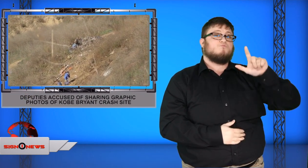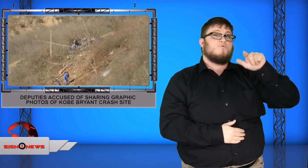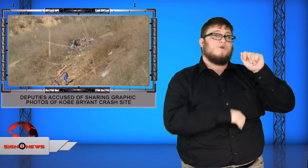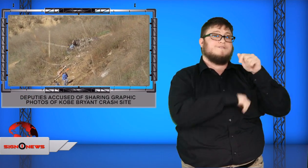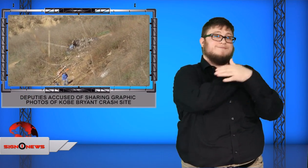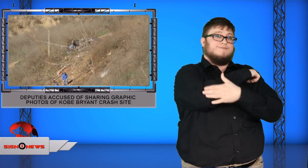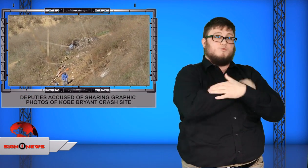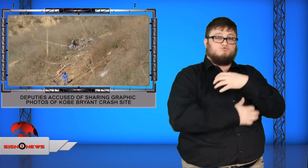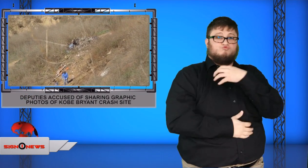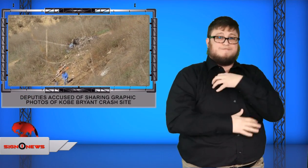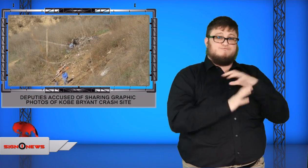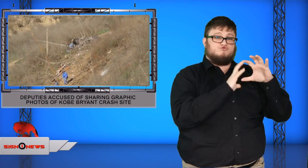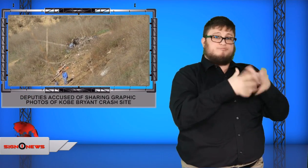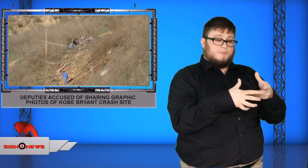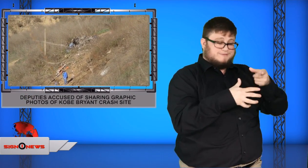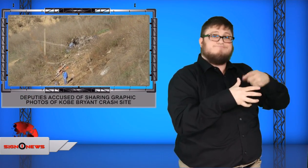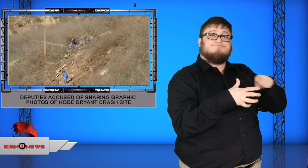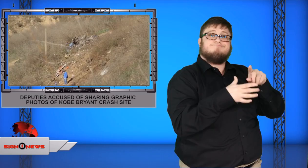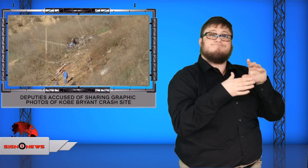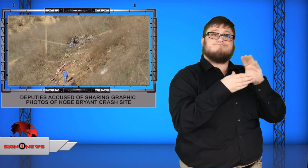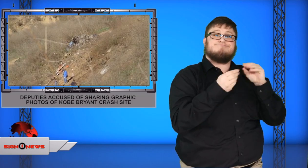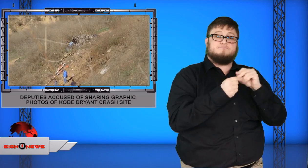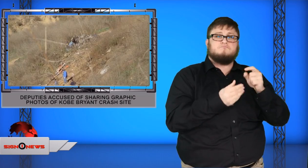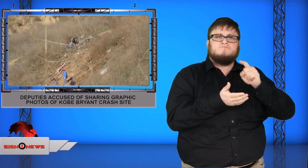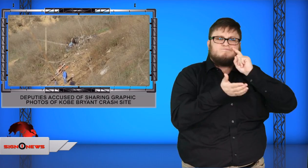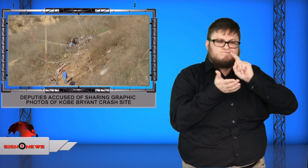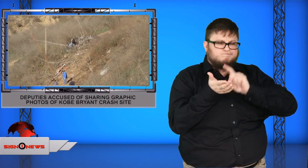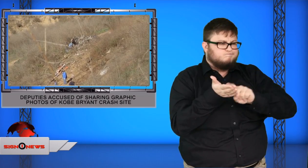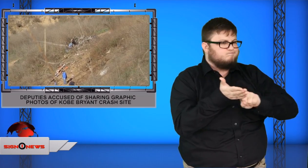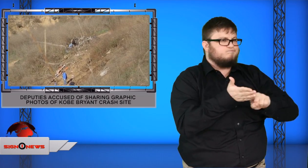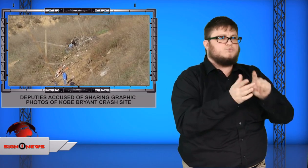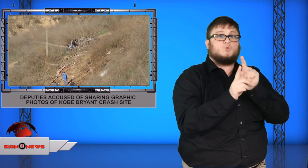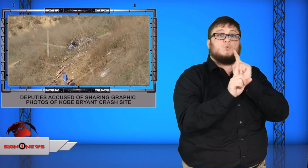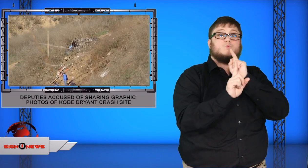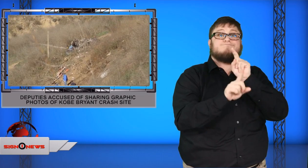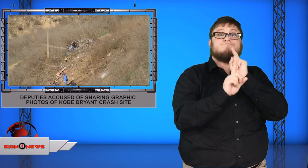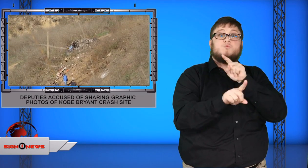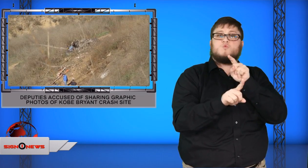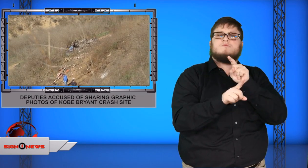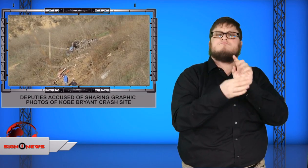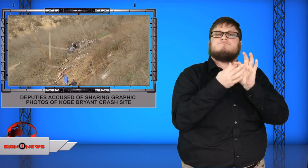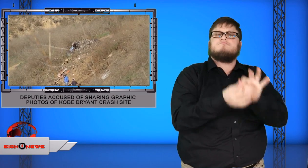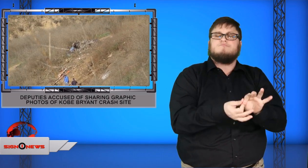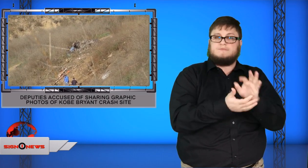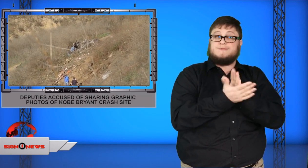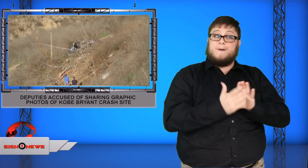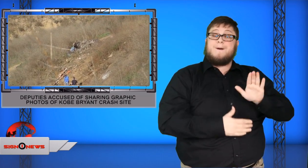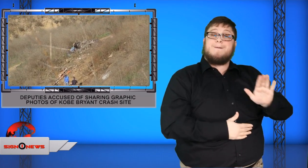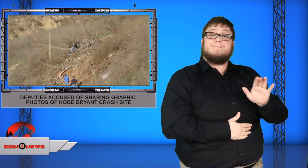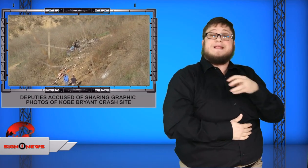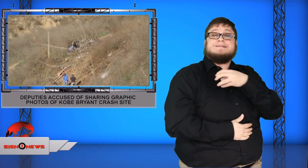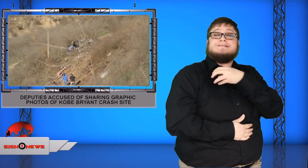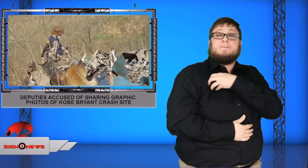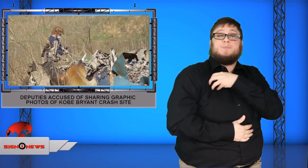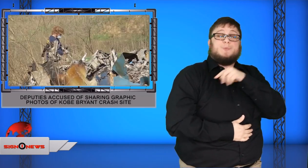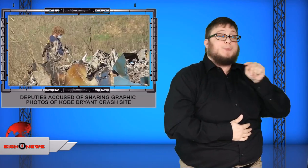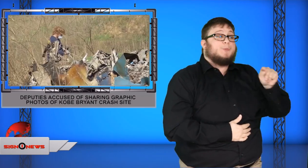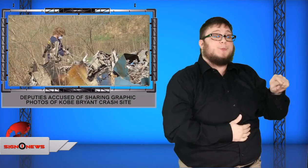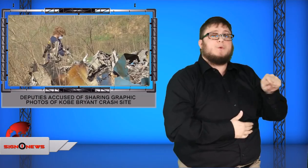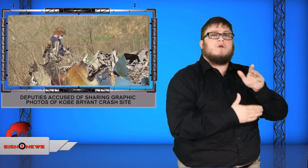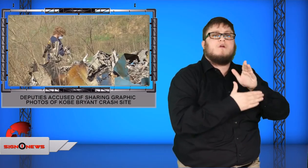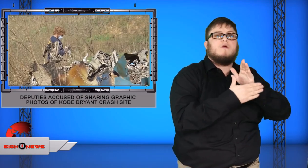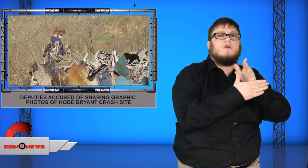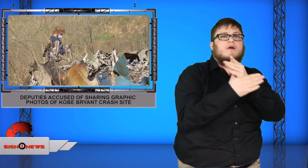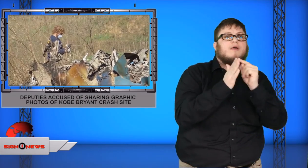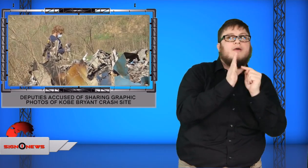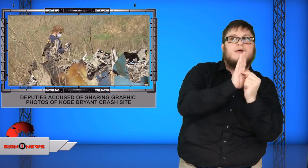The Los Angeles County Sheriff's Department says it is looking into reports that some